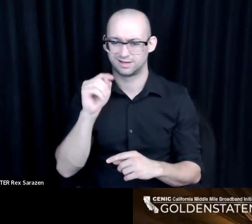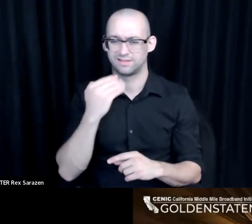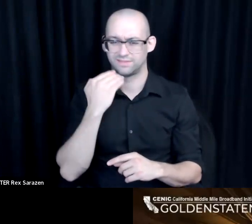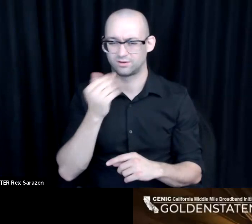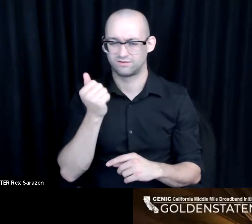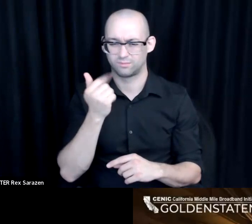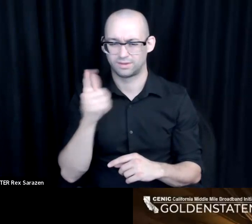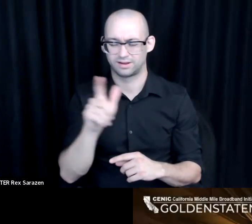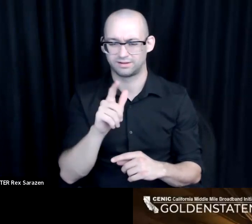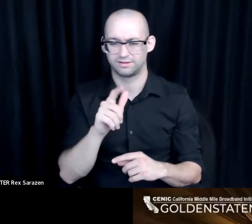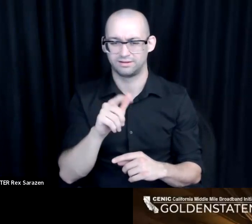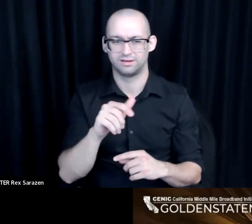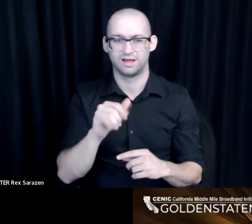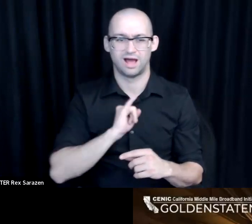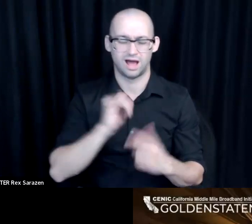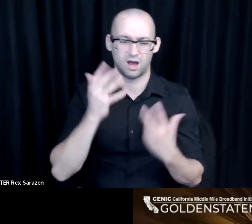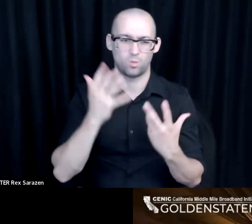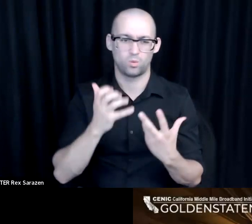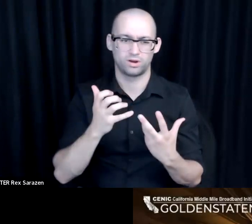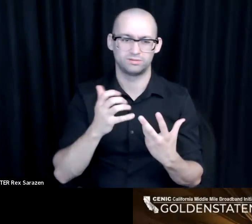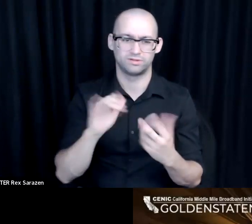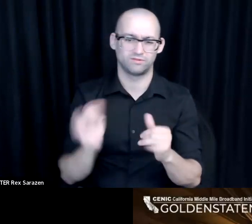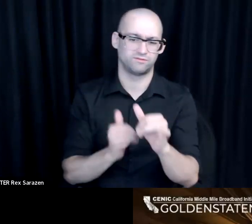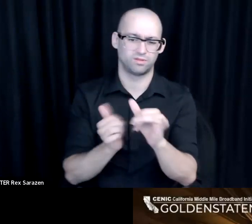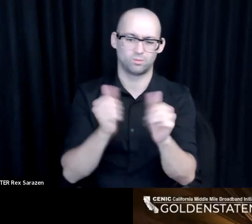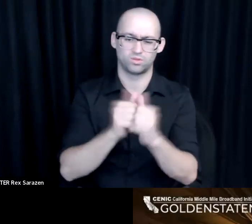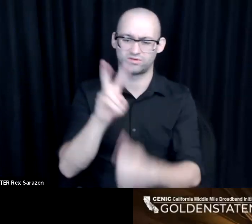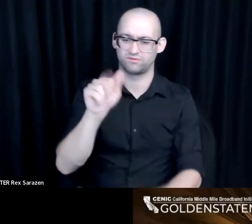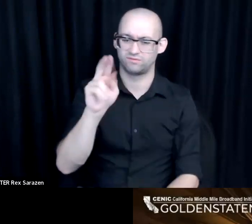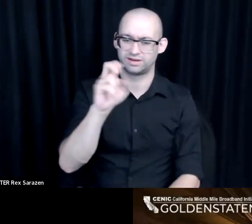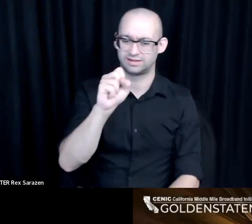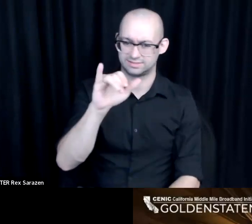And then I would just like to follow up with Vanesscia's comments and ask if she could put